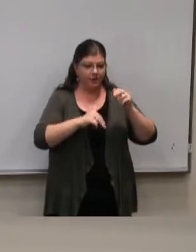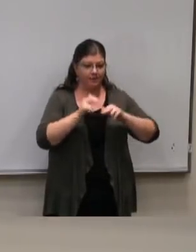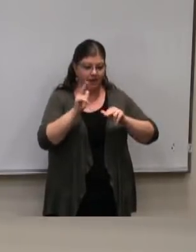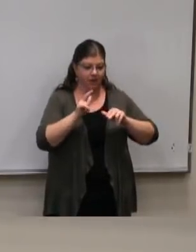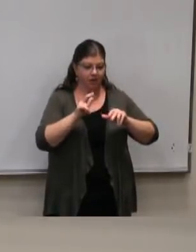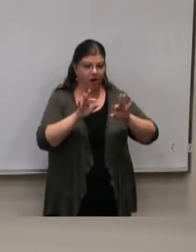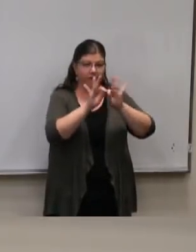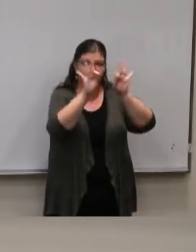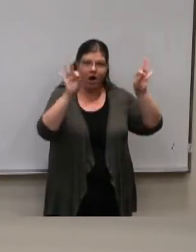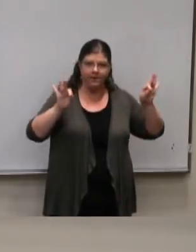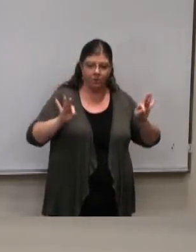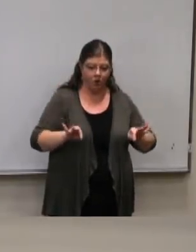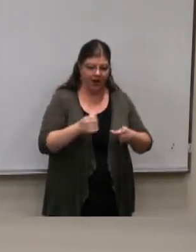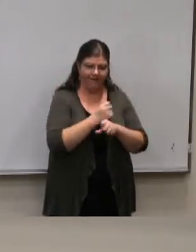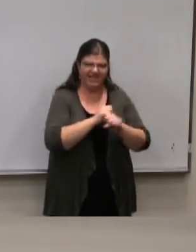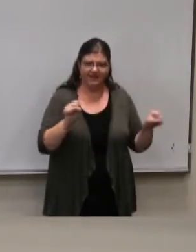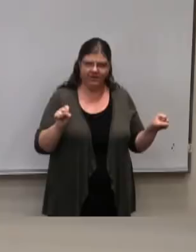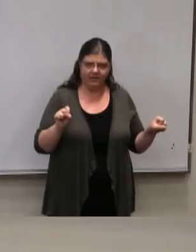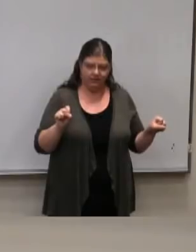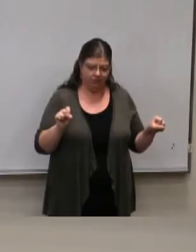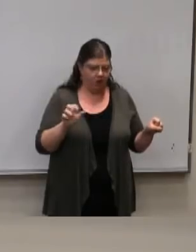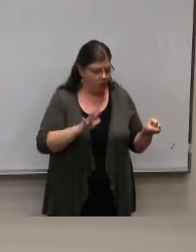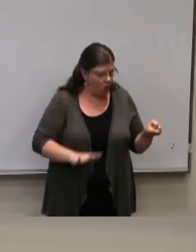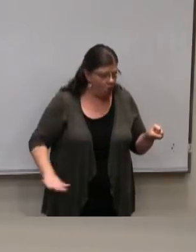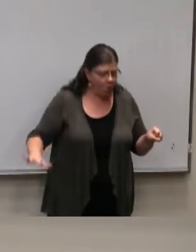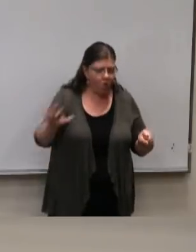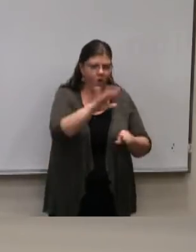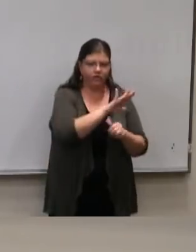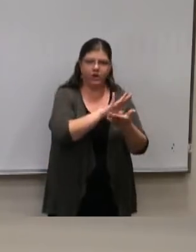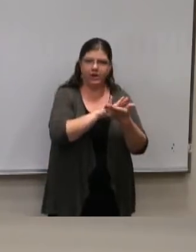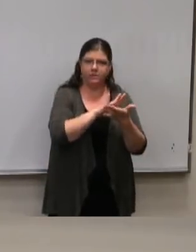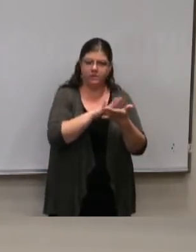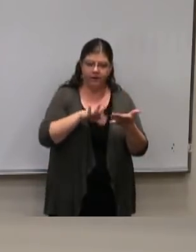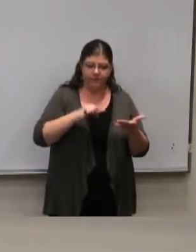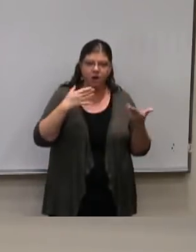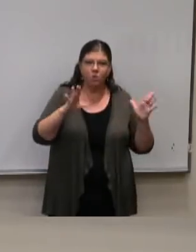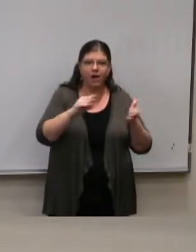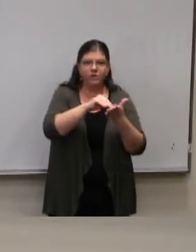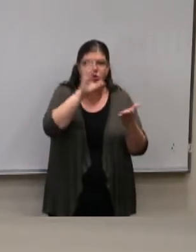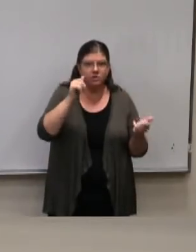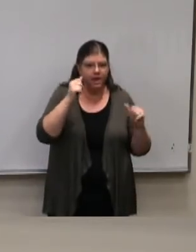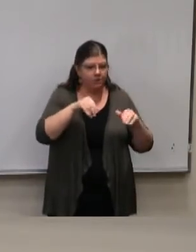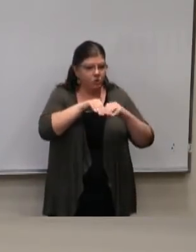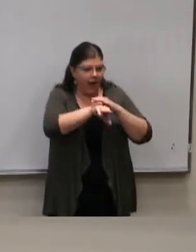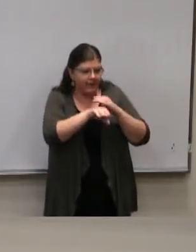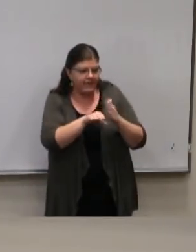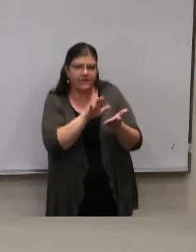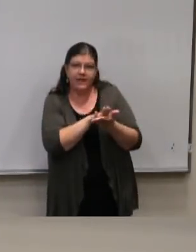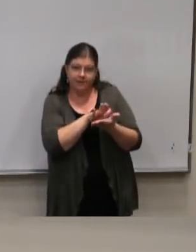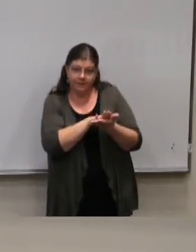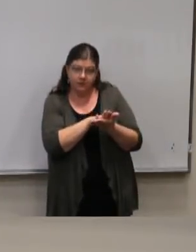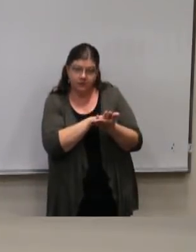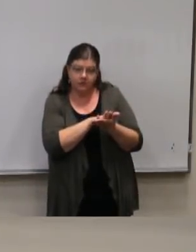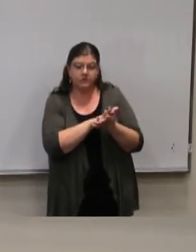How do we build a framework of safety in all of our areas and find a way for students to be able to access campus? We're going that at some point,